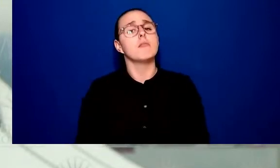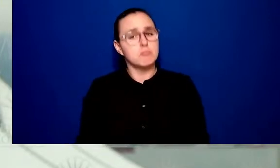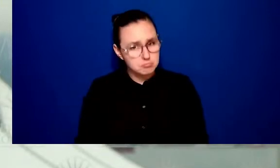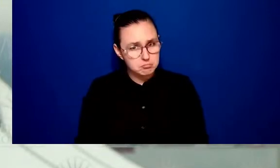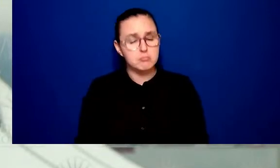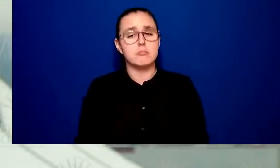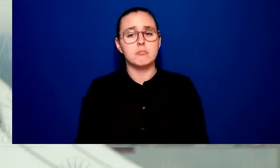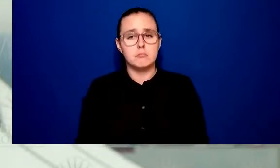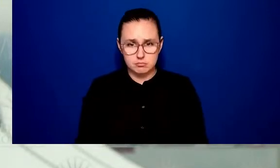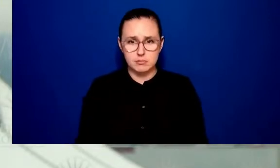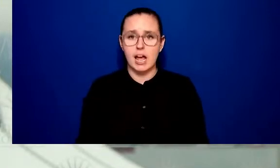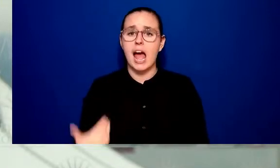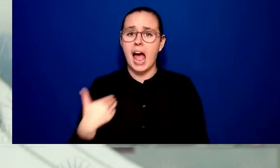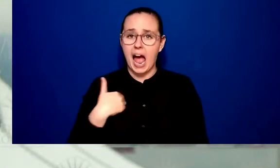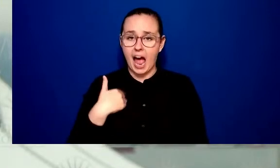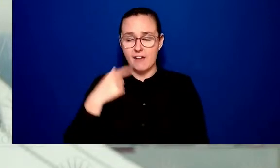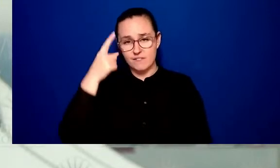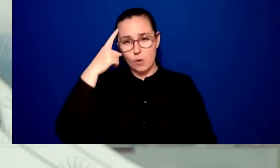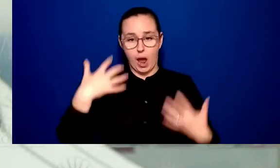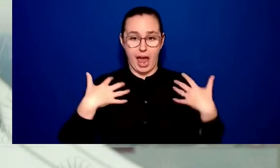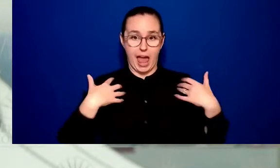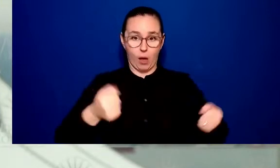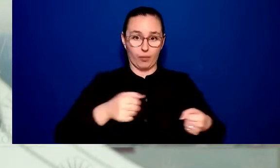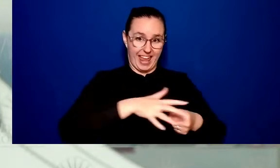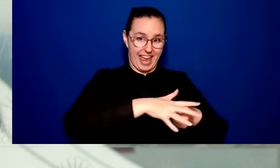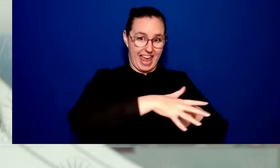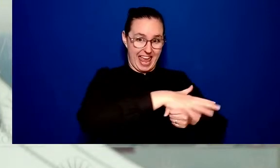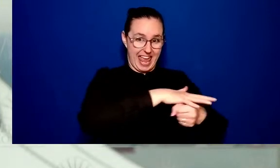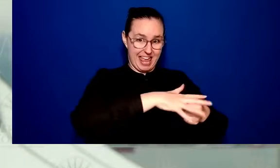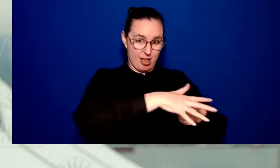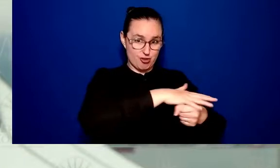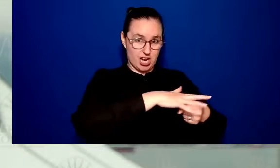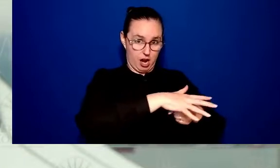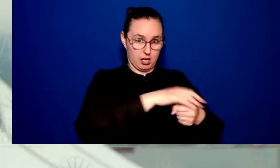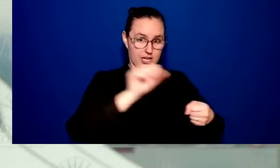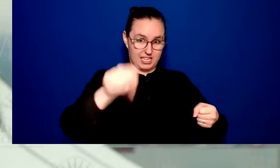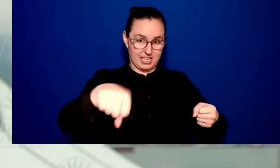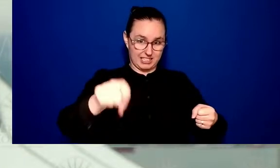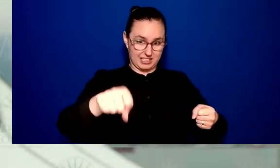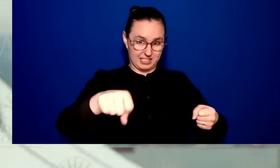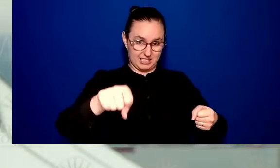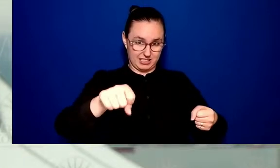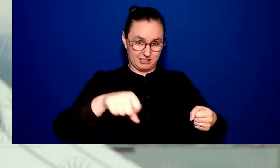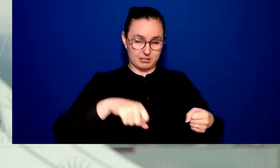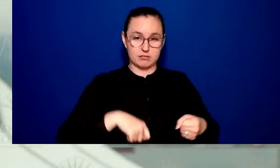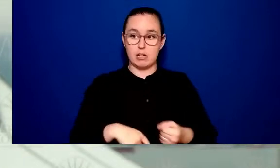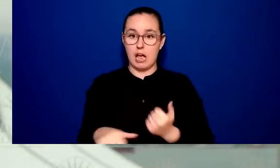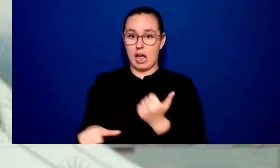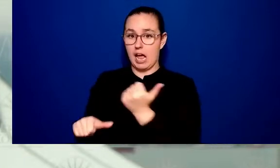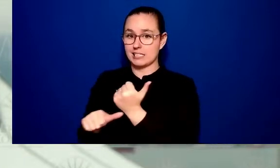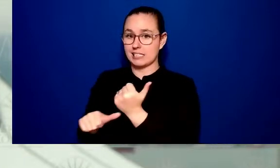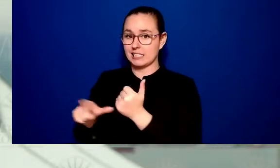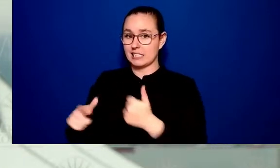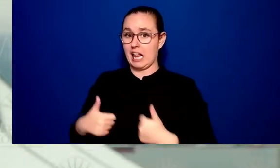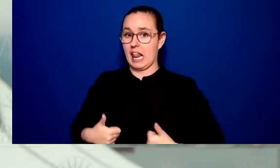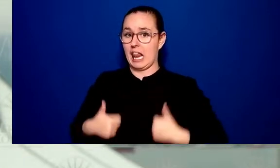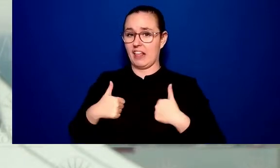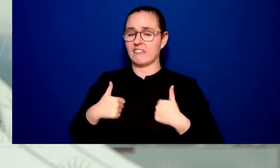continue to be the case in terms of. Assisted living. It's pretty stable across the